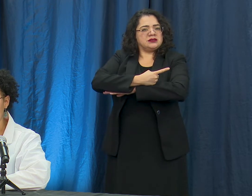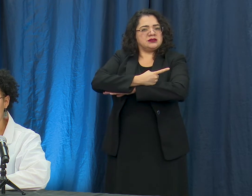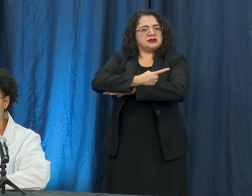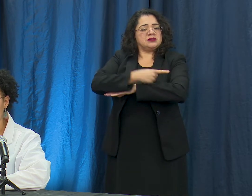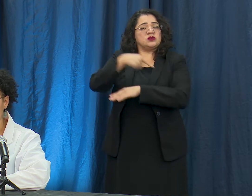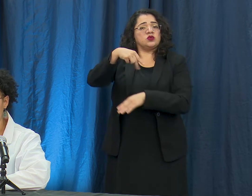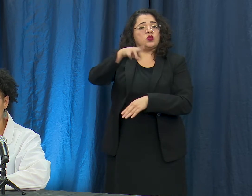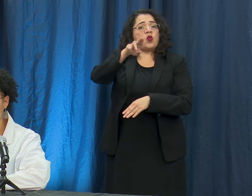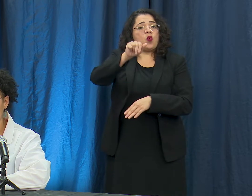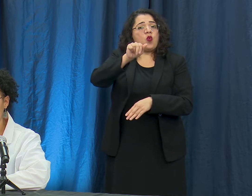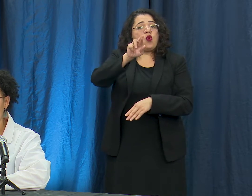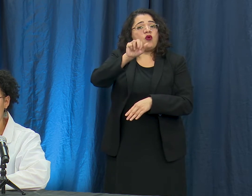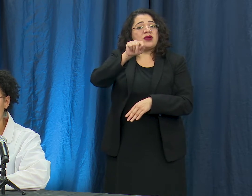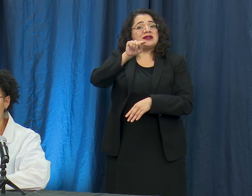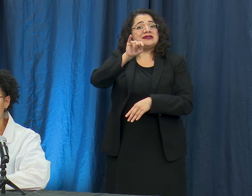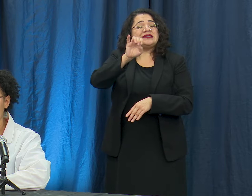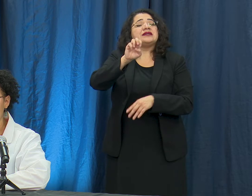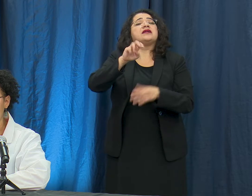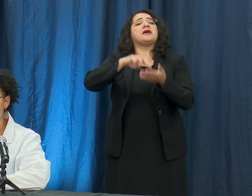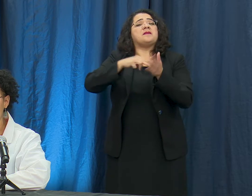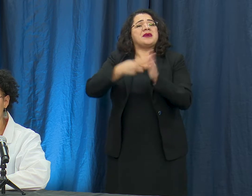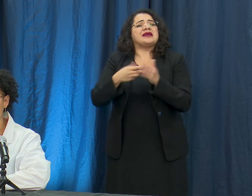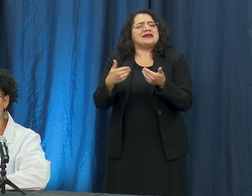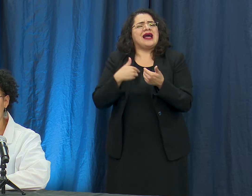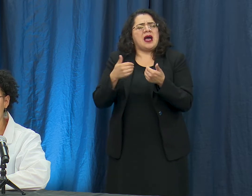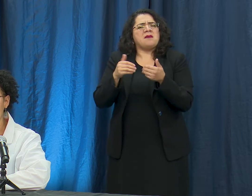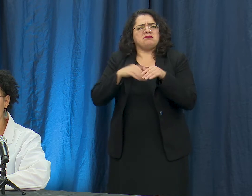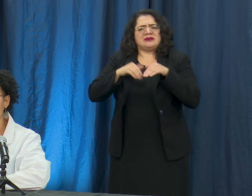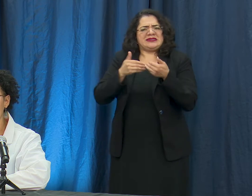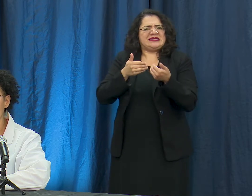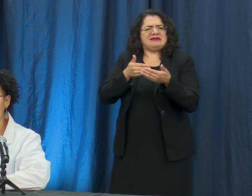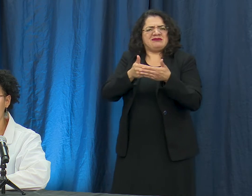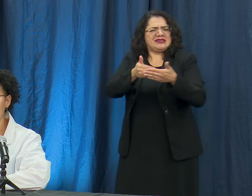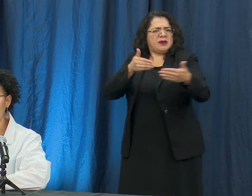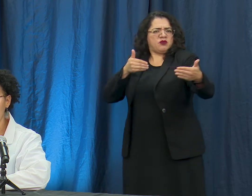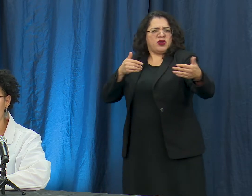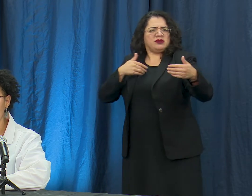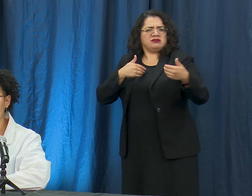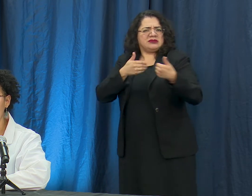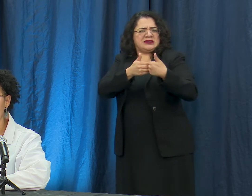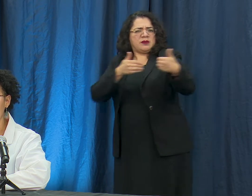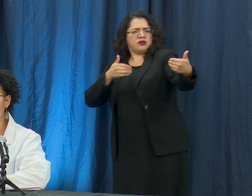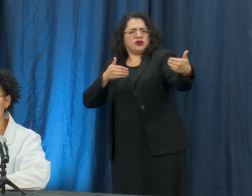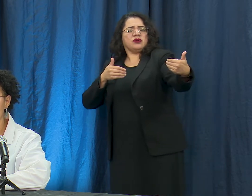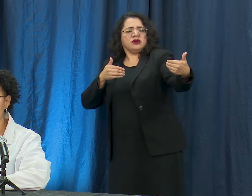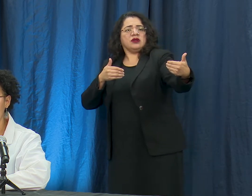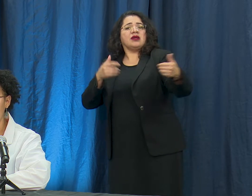yourself but it's because you've been exposed or you've been around somebody